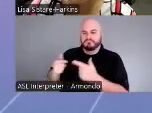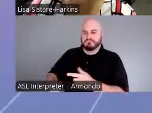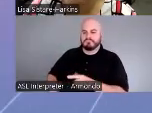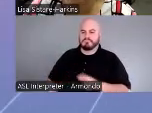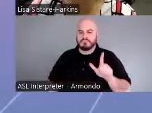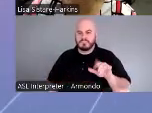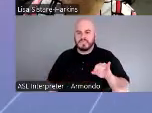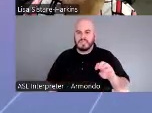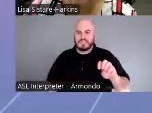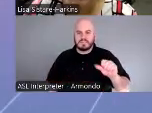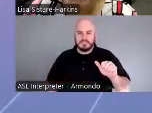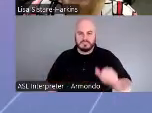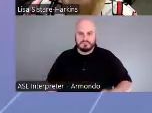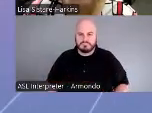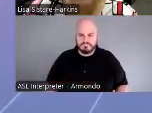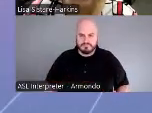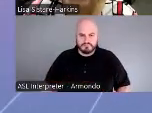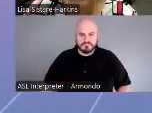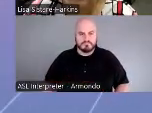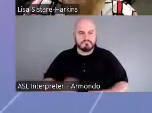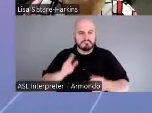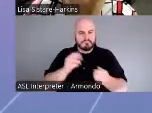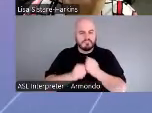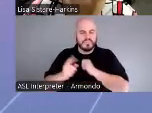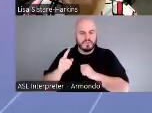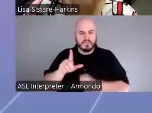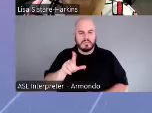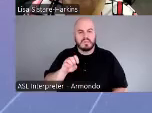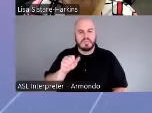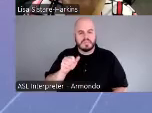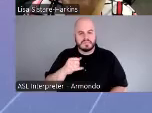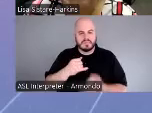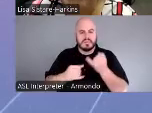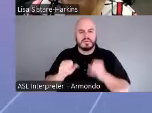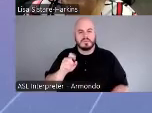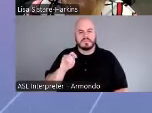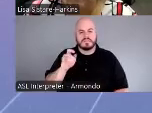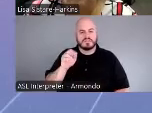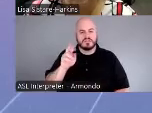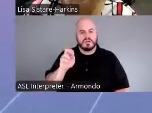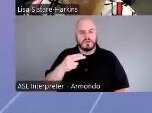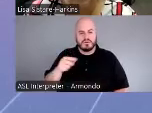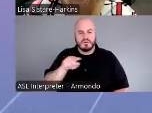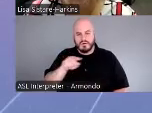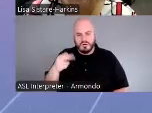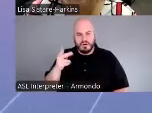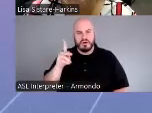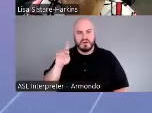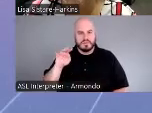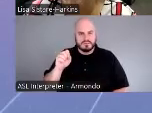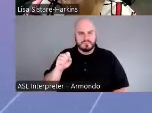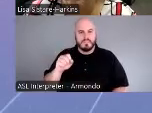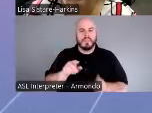All right. Hi, everyone. I am Lisa Sistare-Harkins, and I am also at Walton Options for Independent